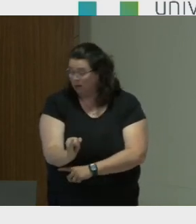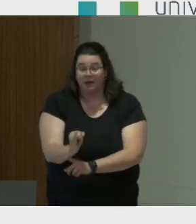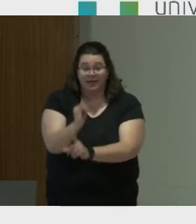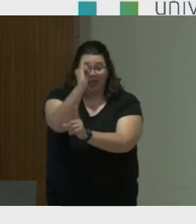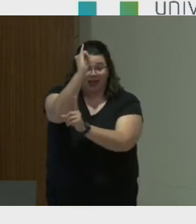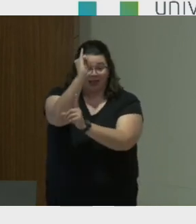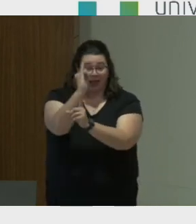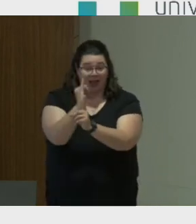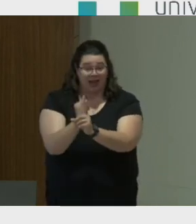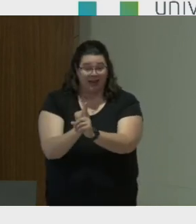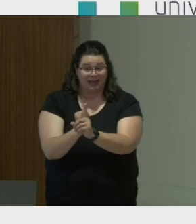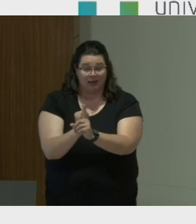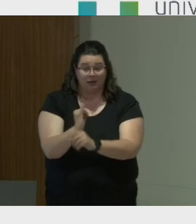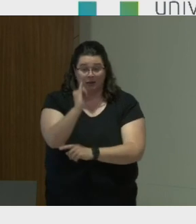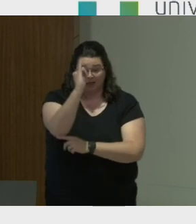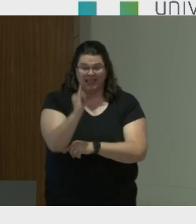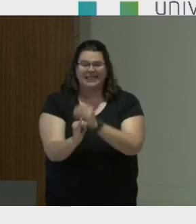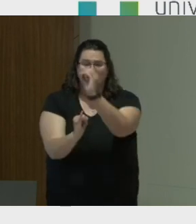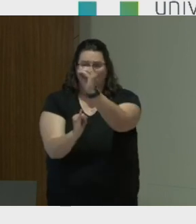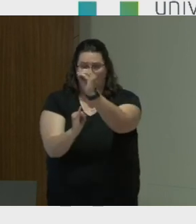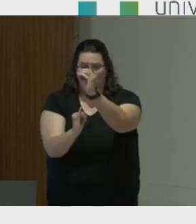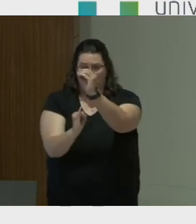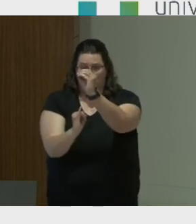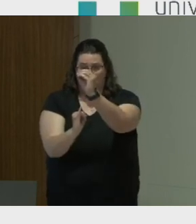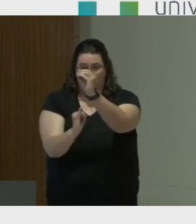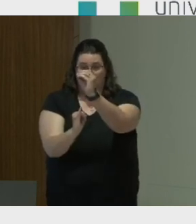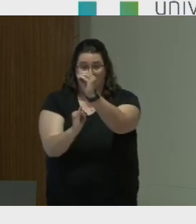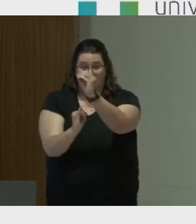If data are on this line, there is no increased risk.